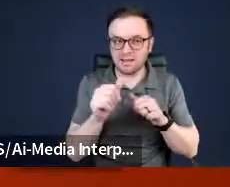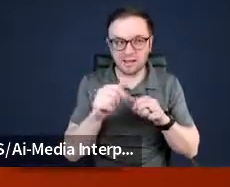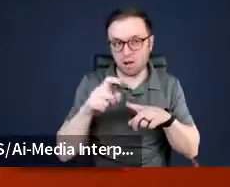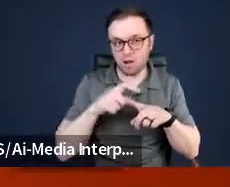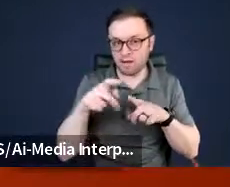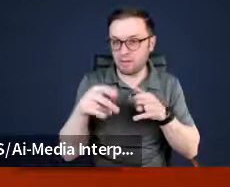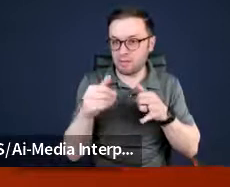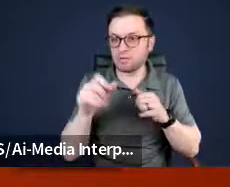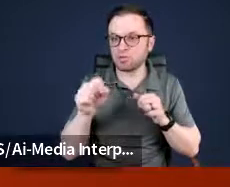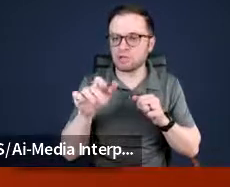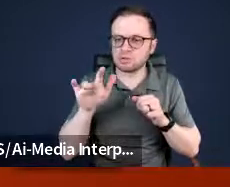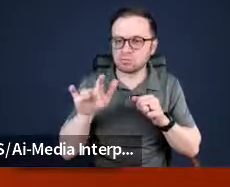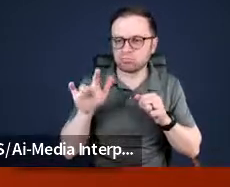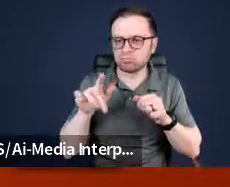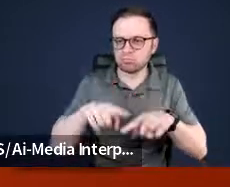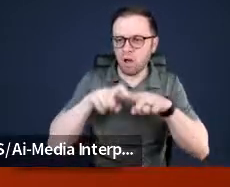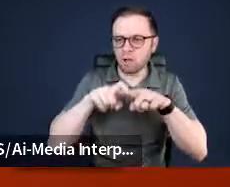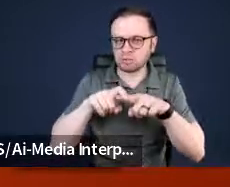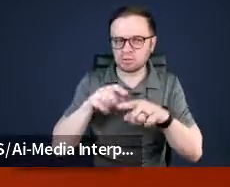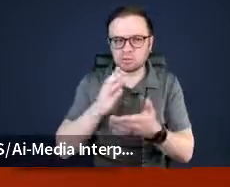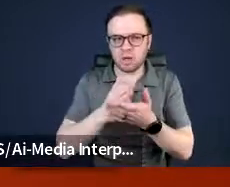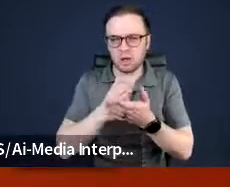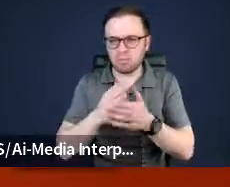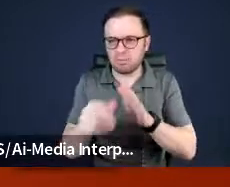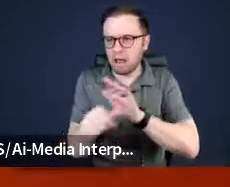We are looking at a few things, looking at autoplay,